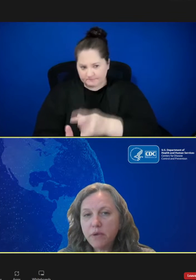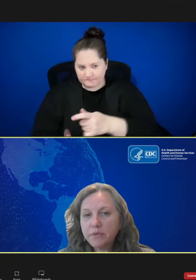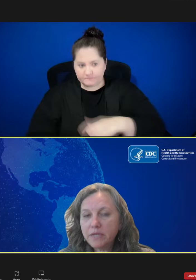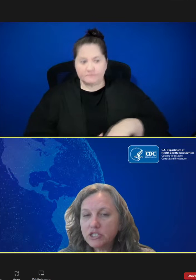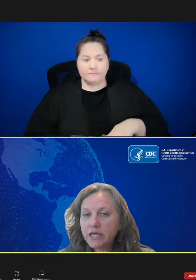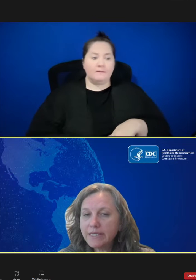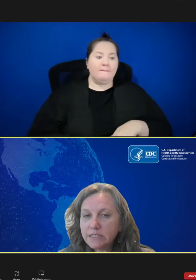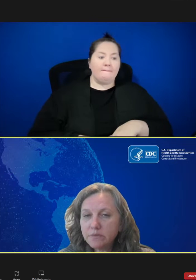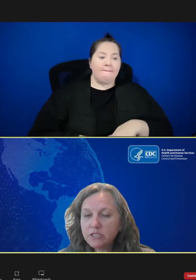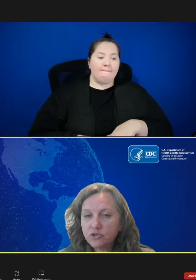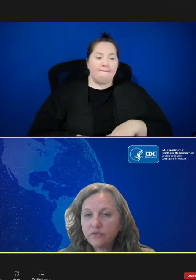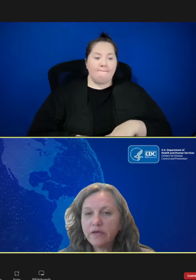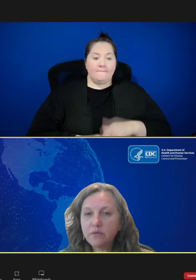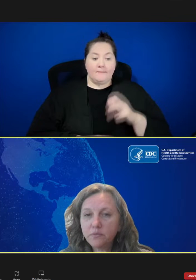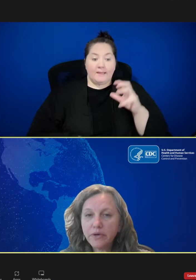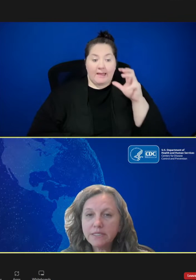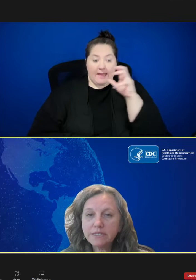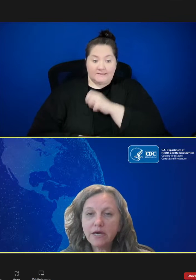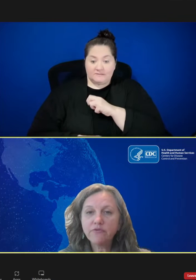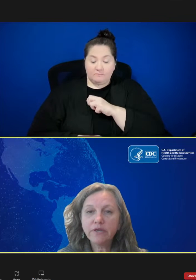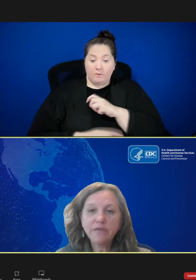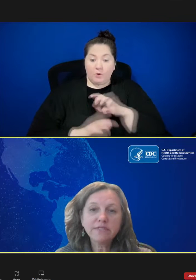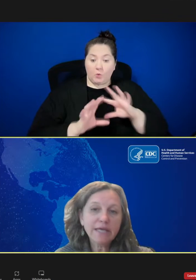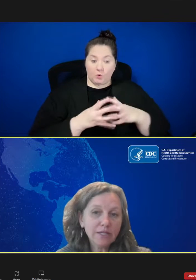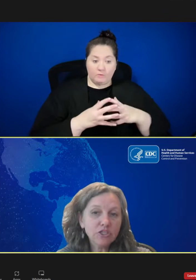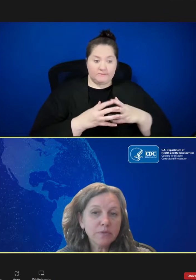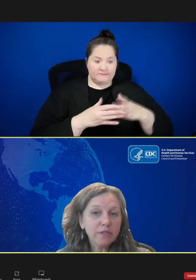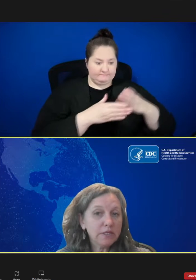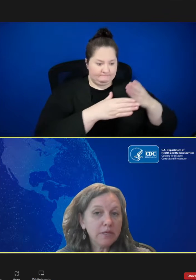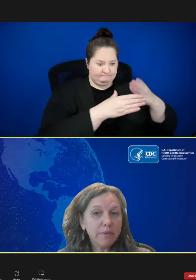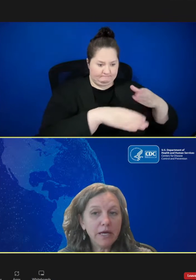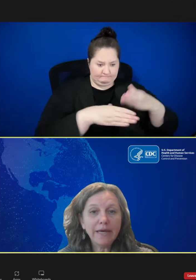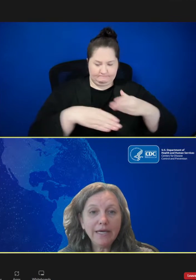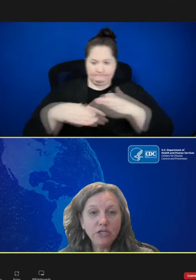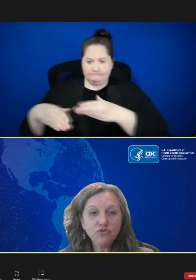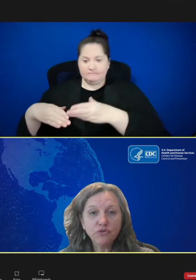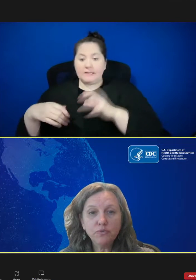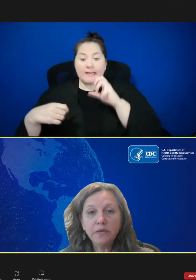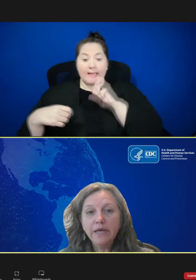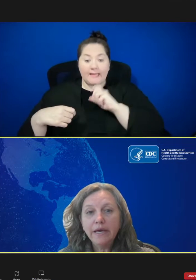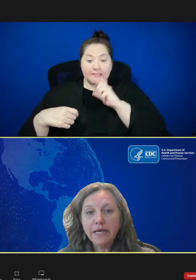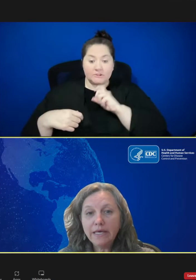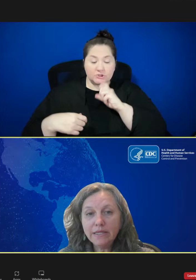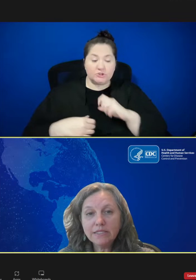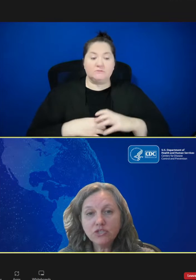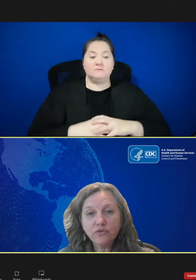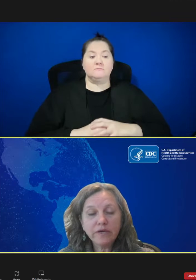population estimate survey that breaks down VFC eligibility by age group. And in this survey,